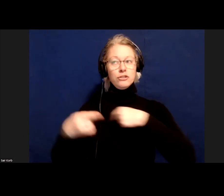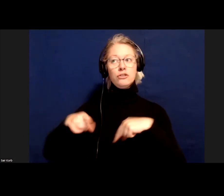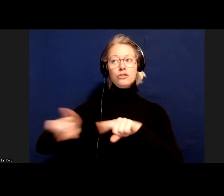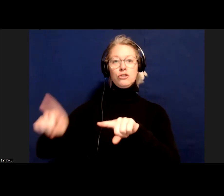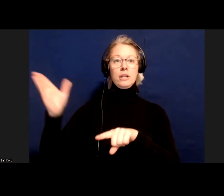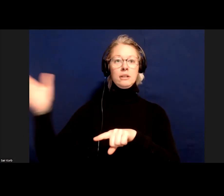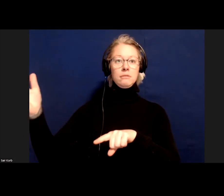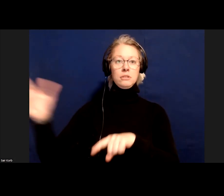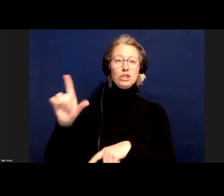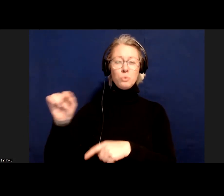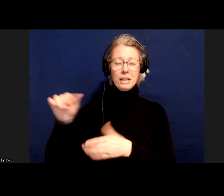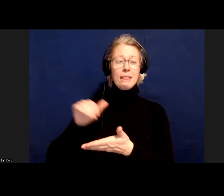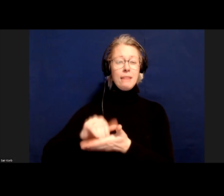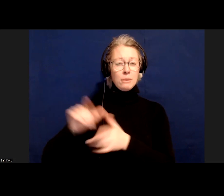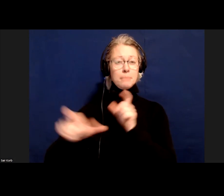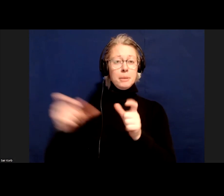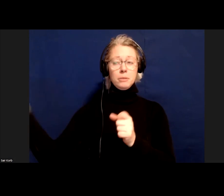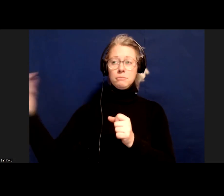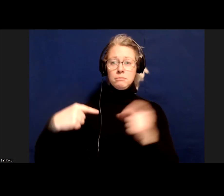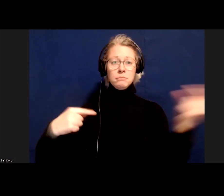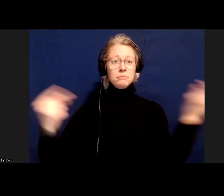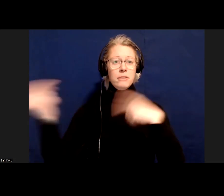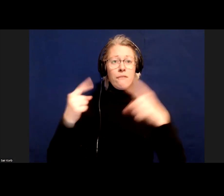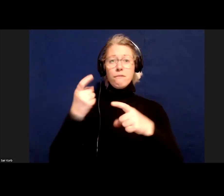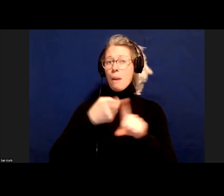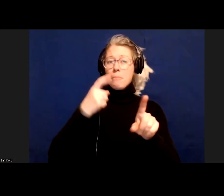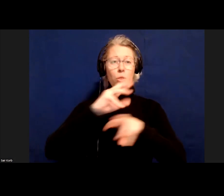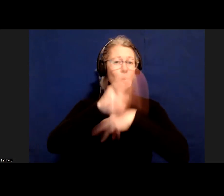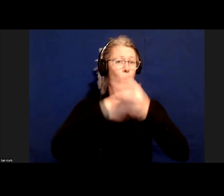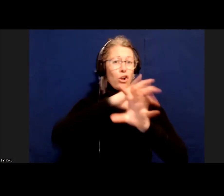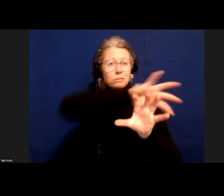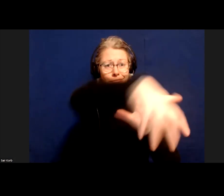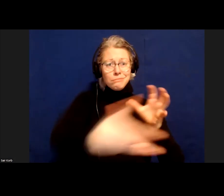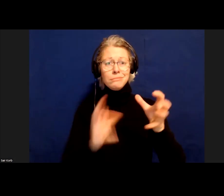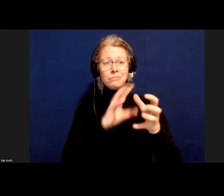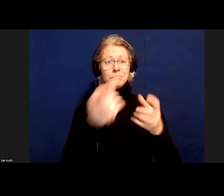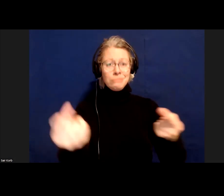20,000 delegates from all over the world joining us for the Congress, and in particular will